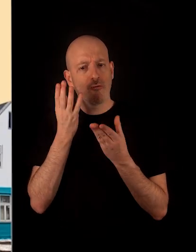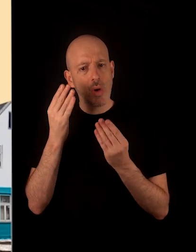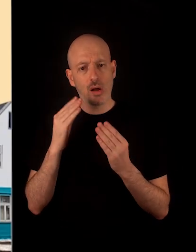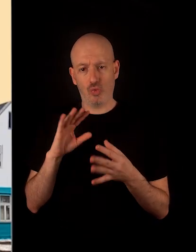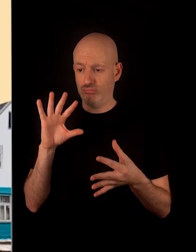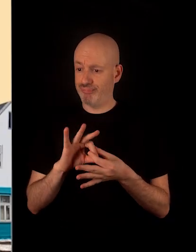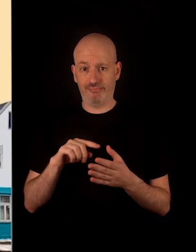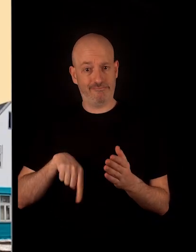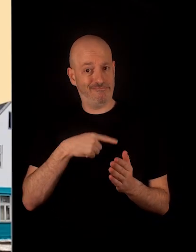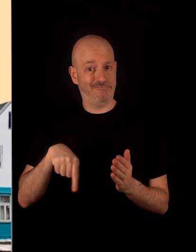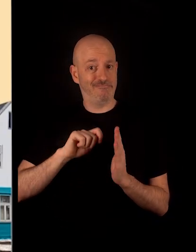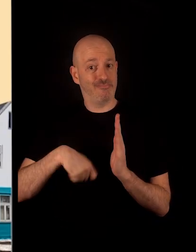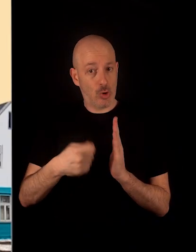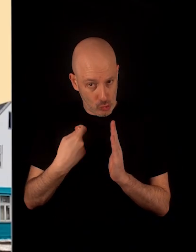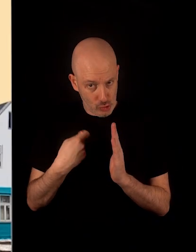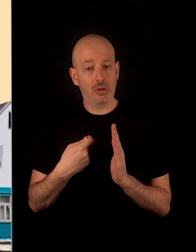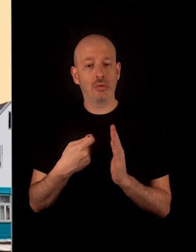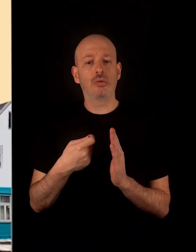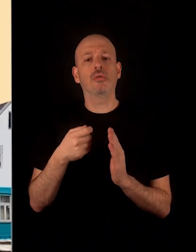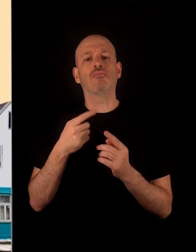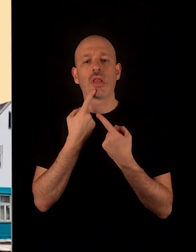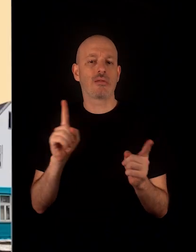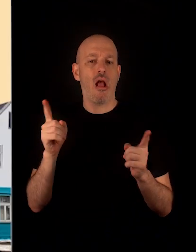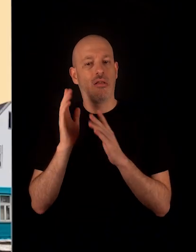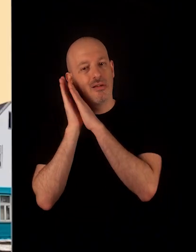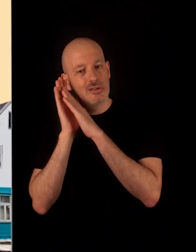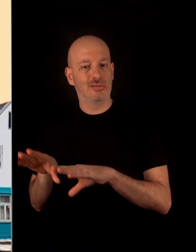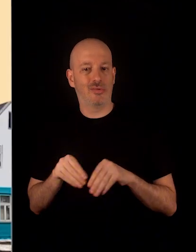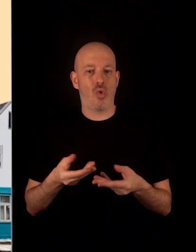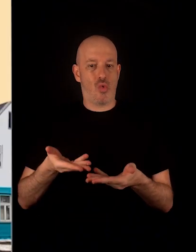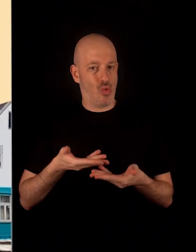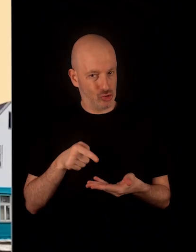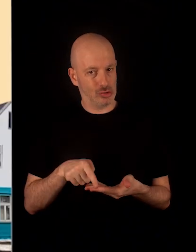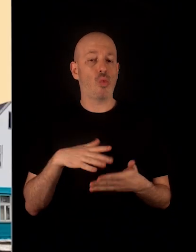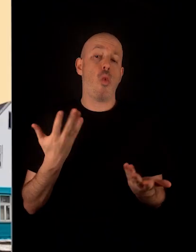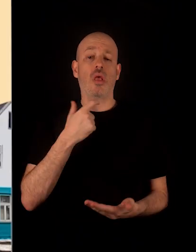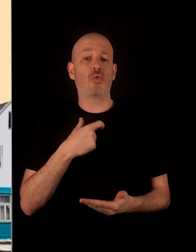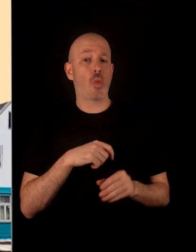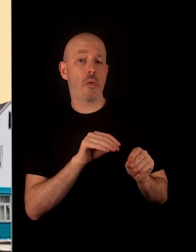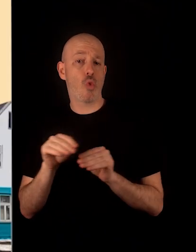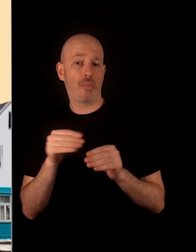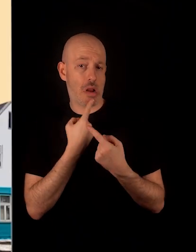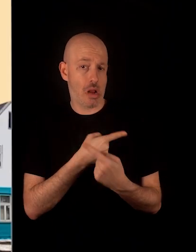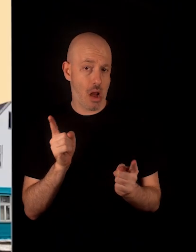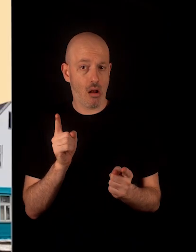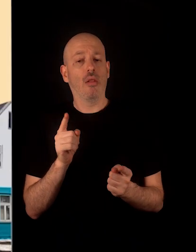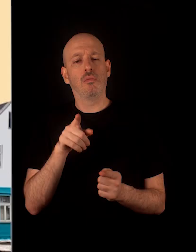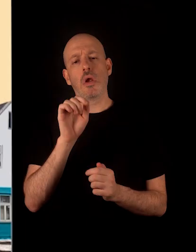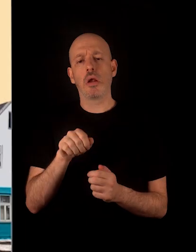with your email, with your legal entity email. Register as an ‘organisation’ or ‘enterprise’ and not as an ‘individual’.